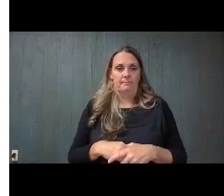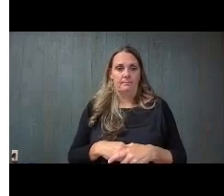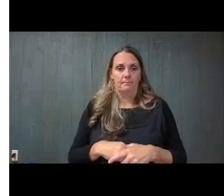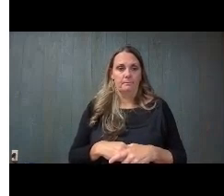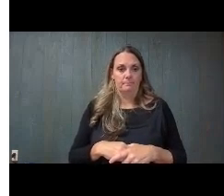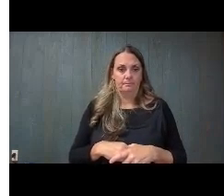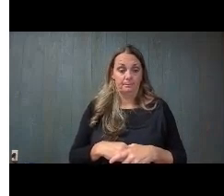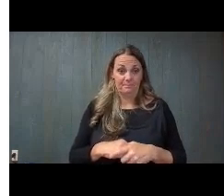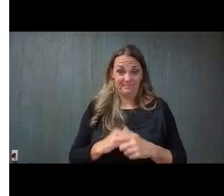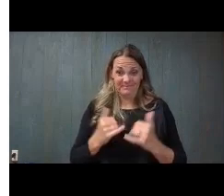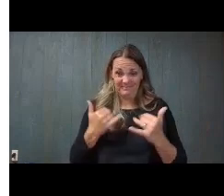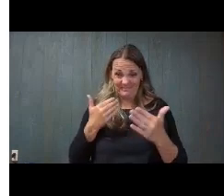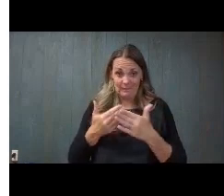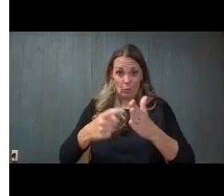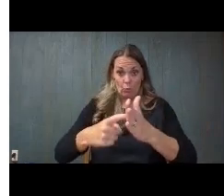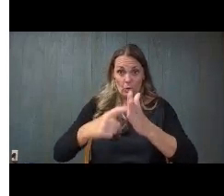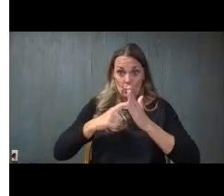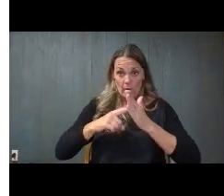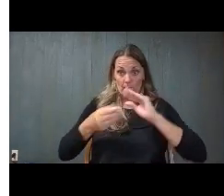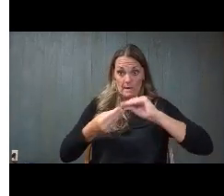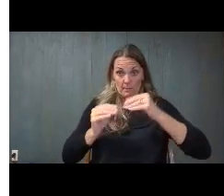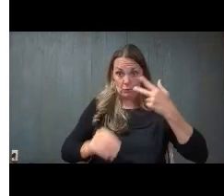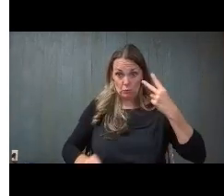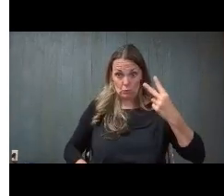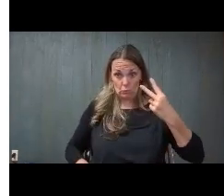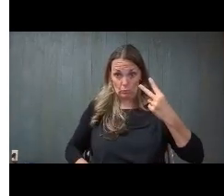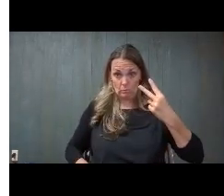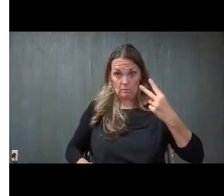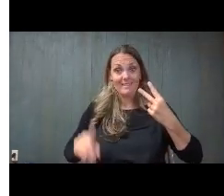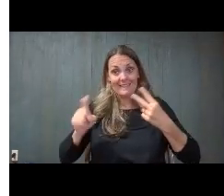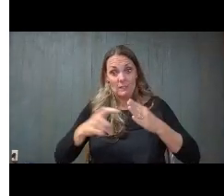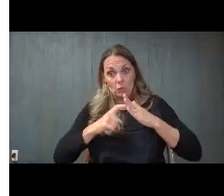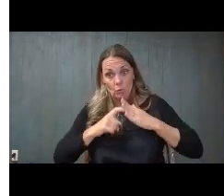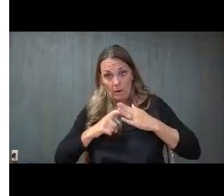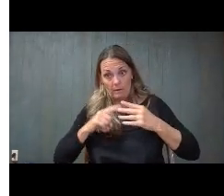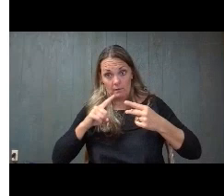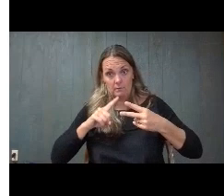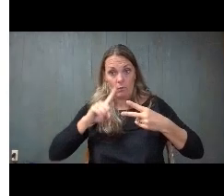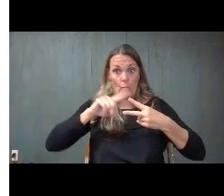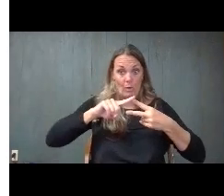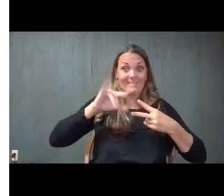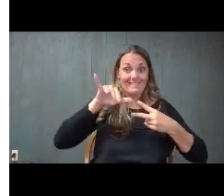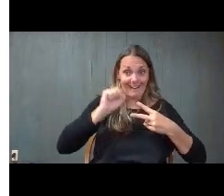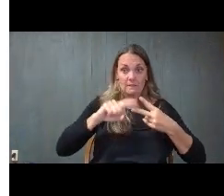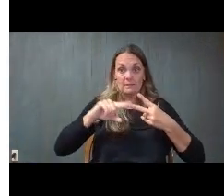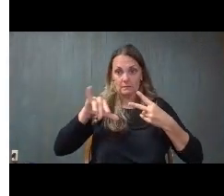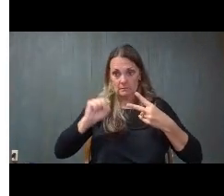Okay. Requirement number two, which is required? What are the KPIs?